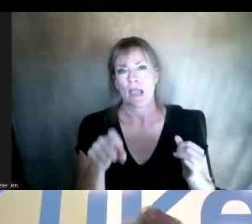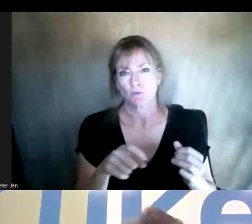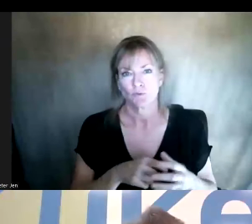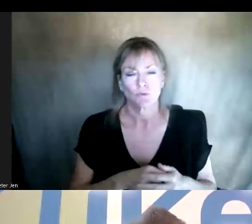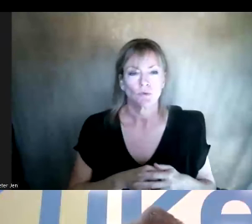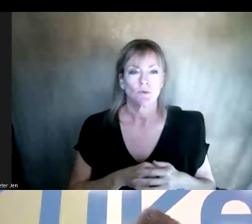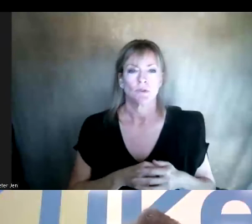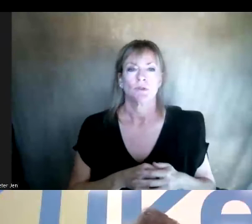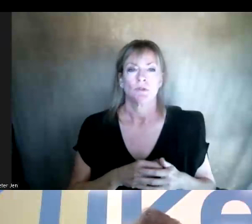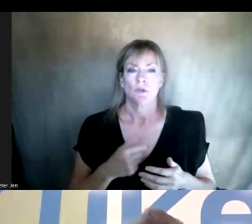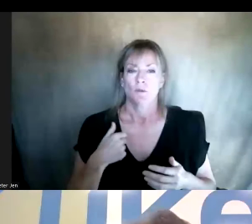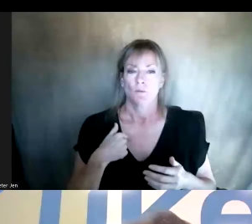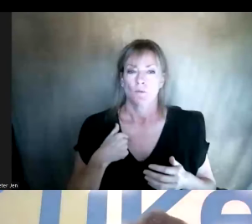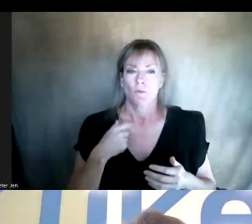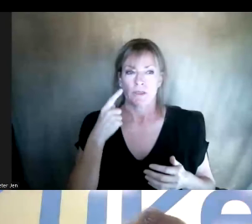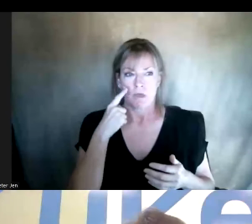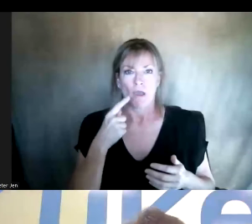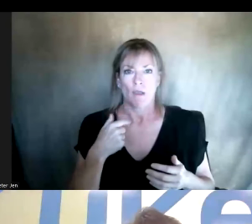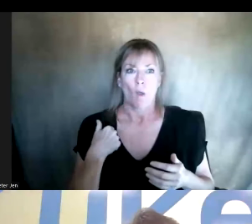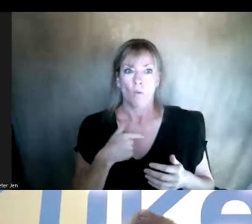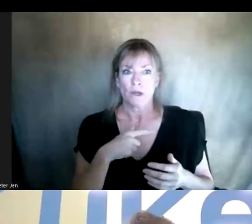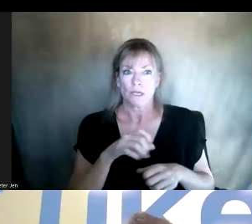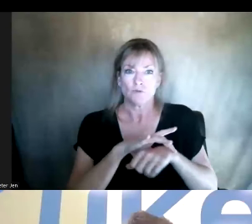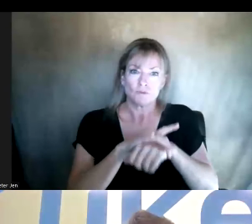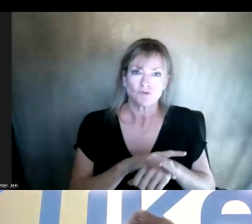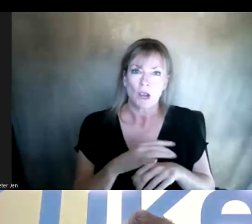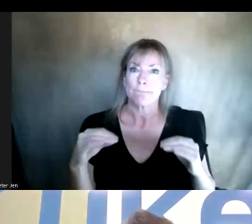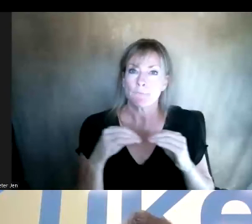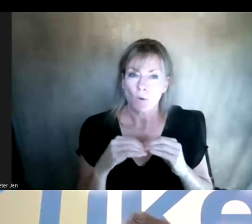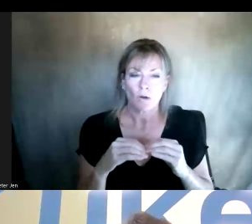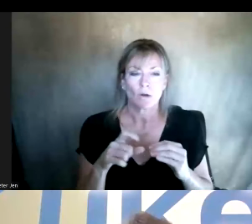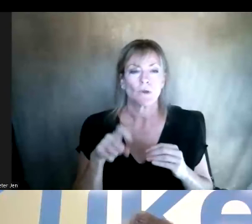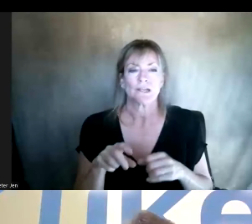WE THOUGHT THAT WE NEEDED TO RESTRAIN MORE AND USE RESTRICTIVE